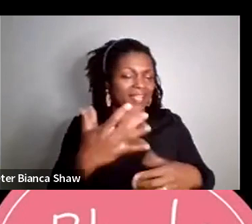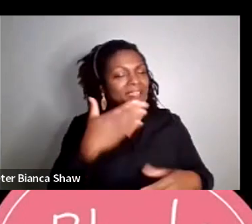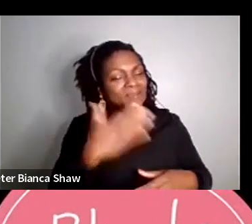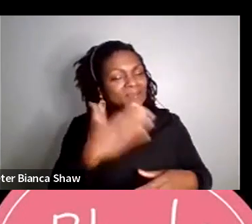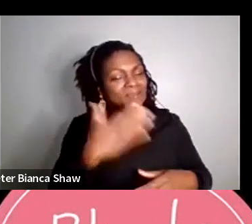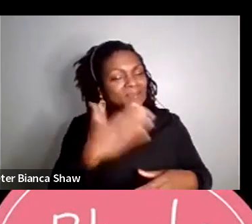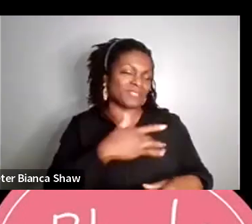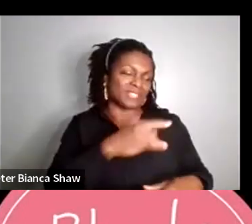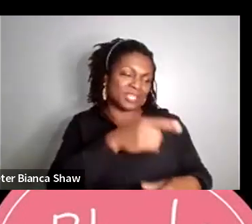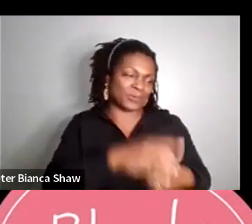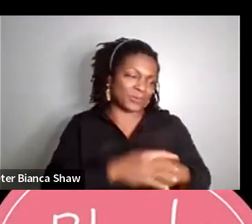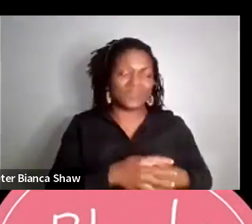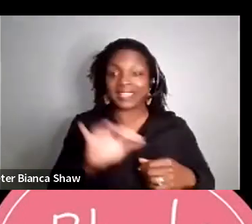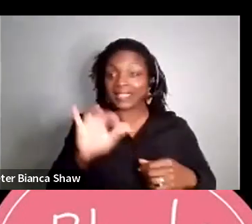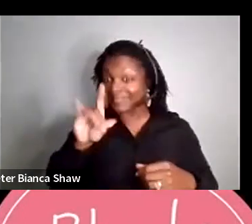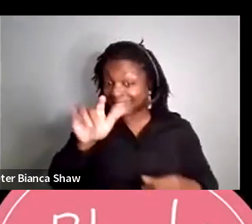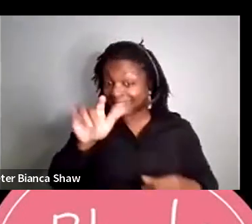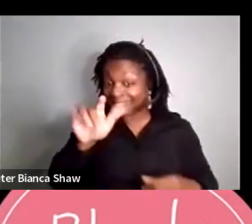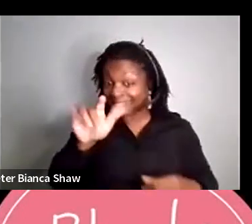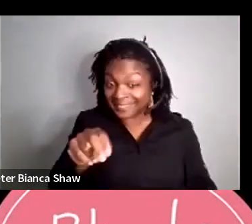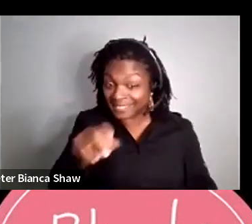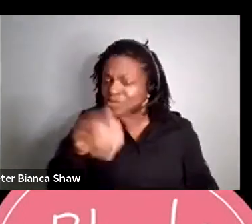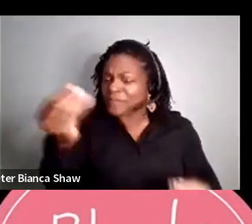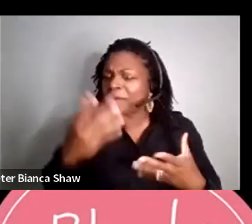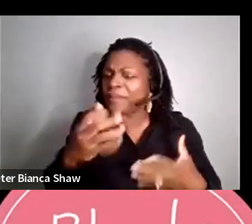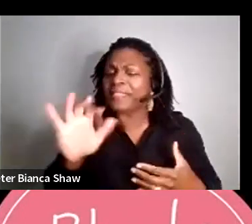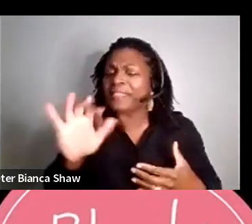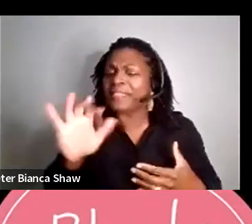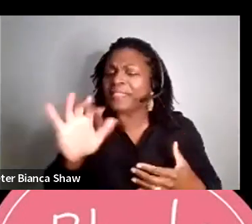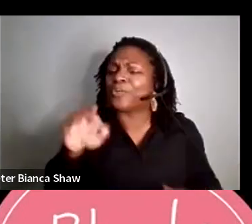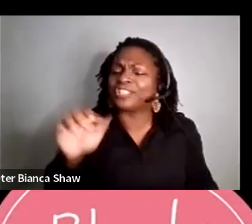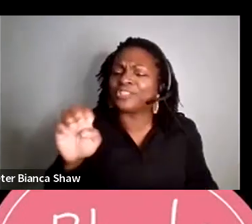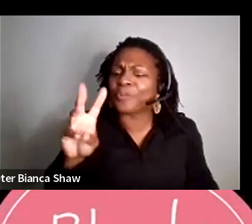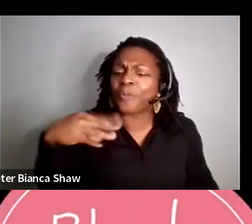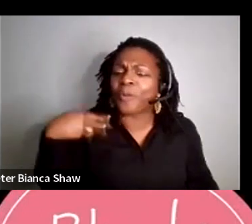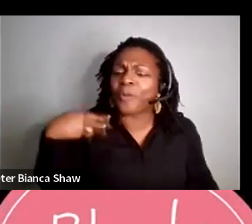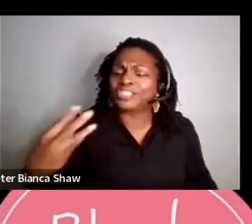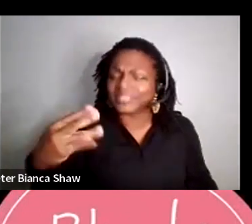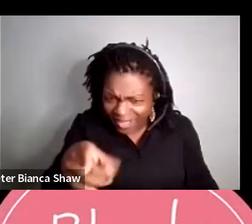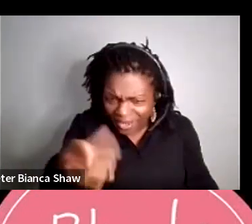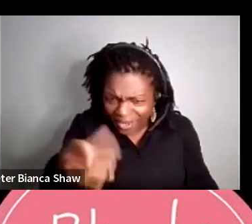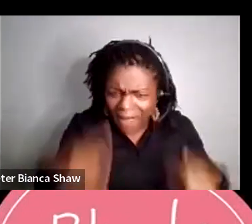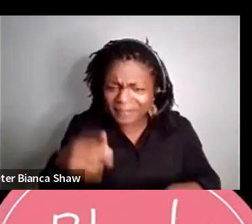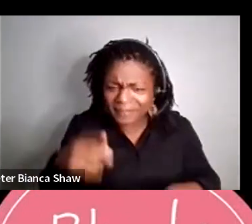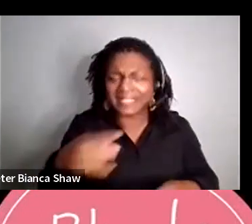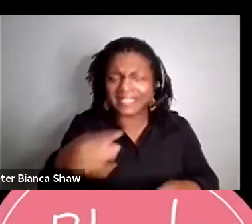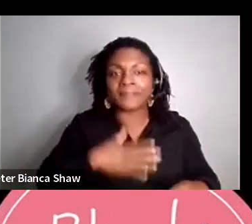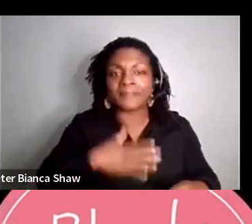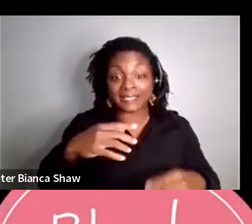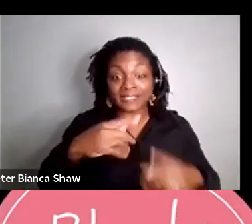Job readiness resume you made on George Washington and please don't forget to unmute yourself.